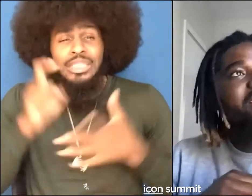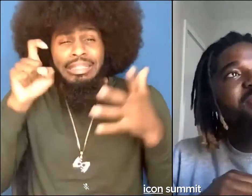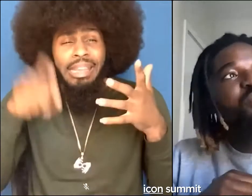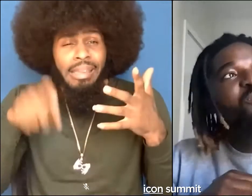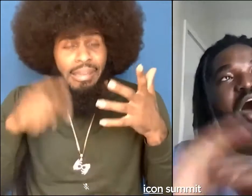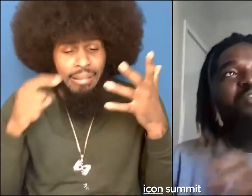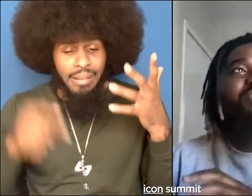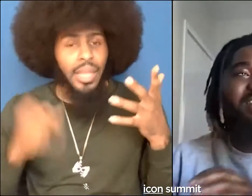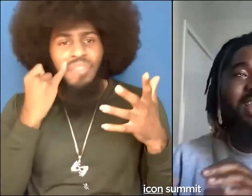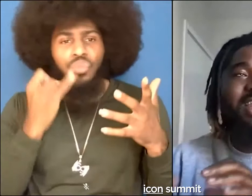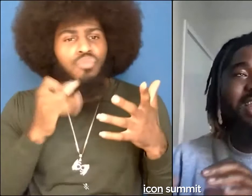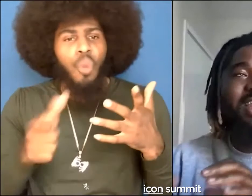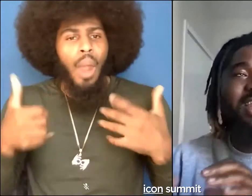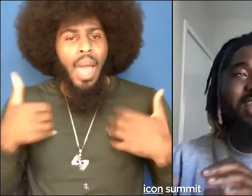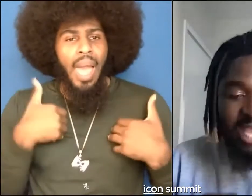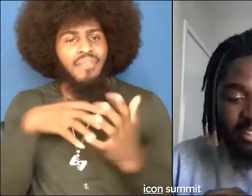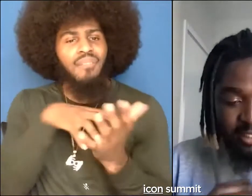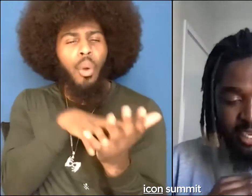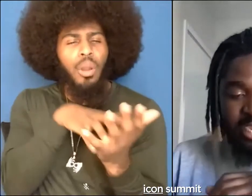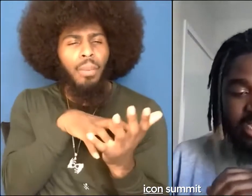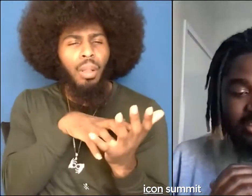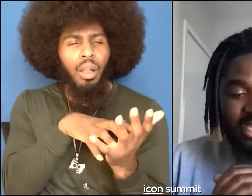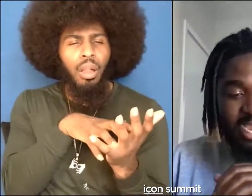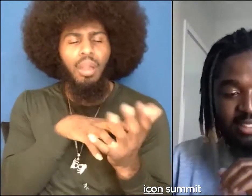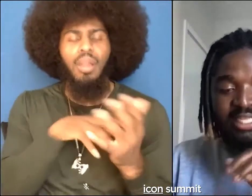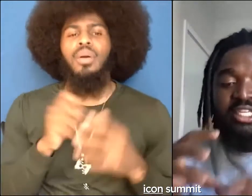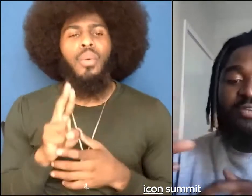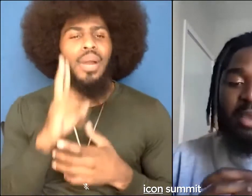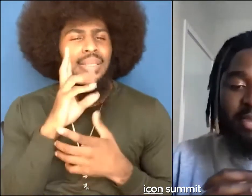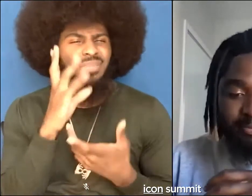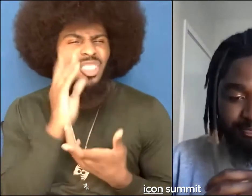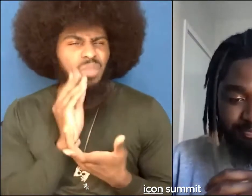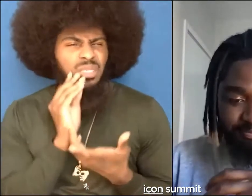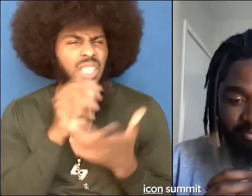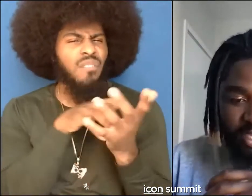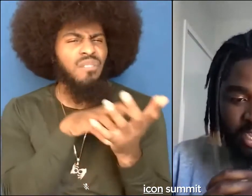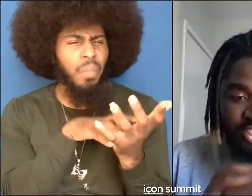I think the most powerful thing that I want to finish on with that is the idea of numbing.